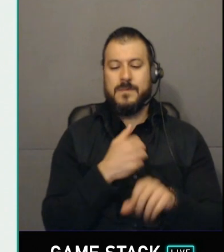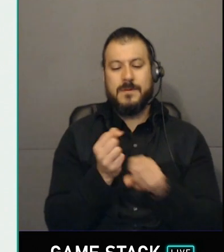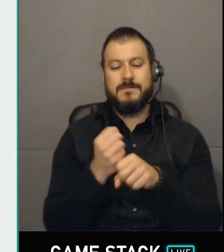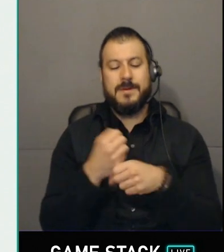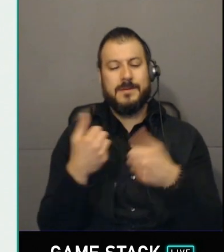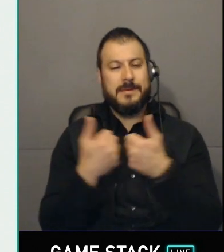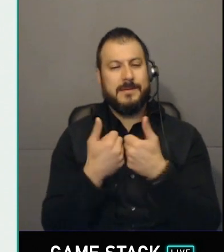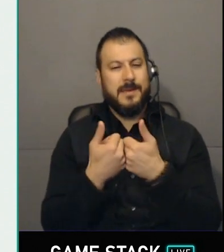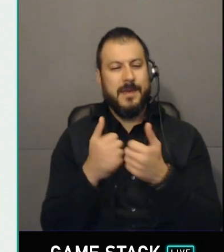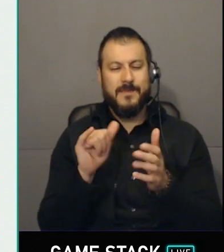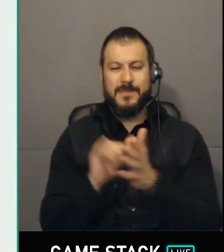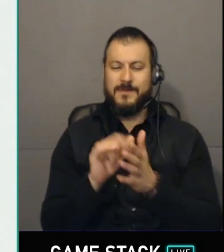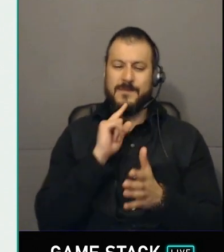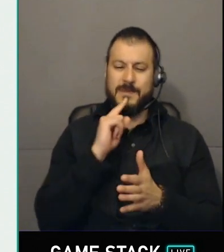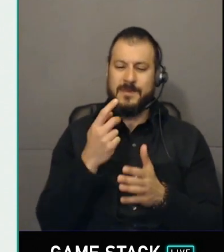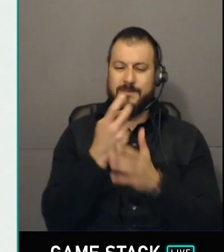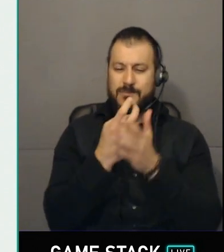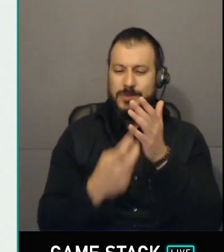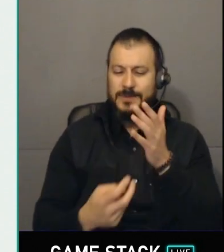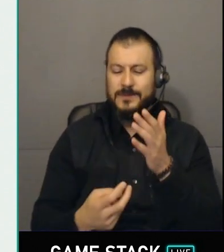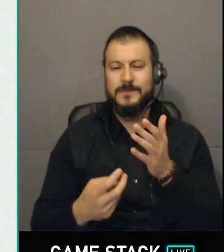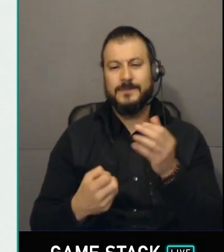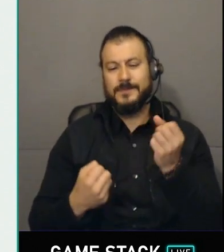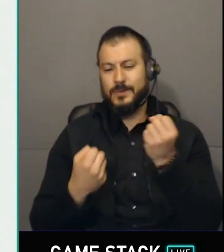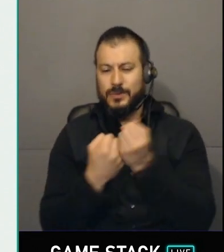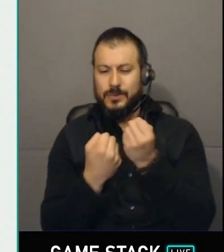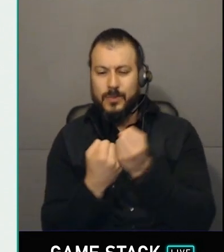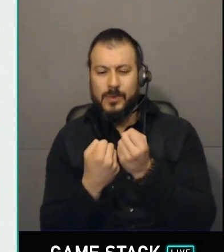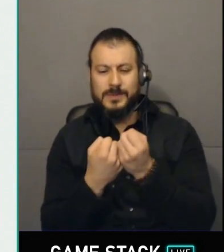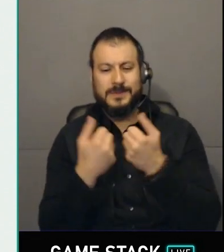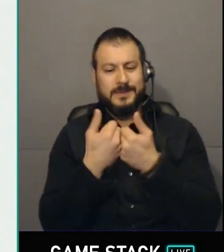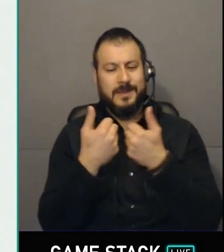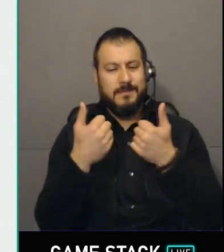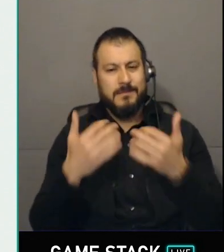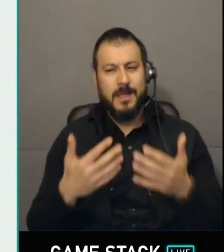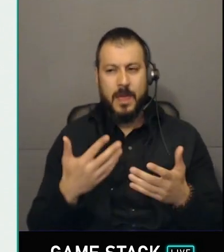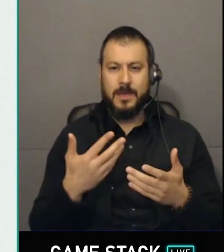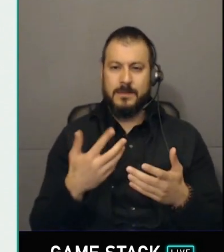supports gameplay, tells our stories that we want to tell,